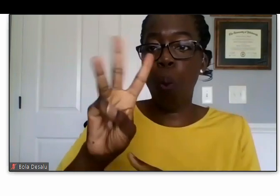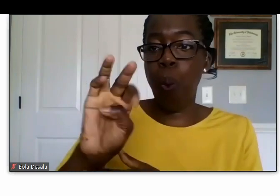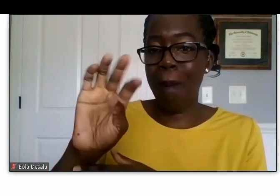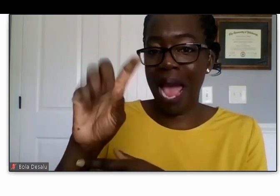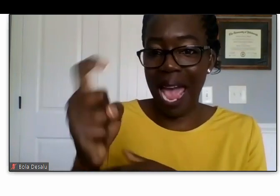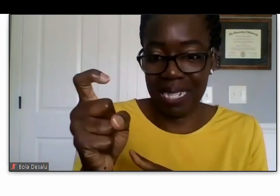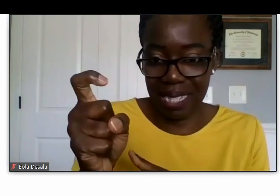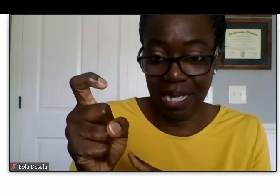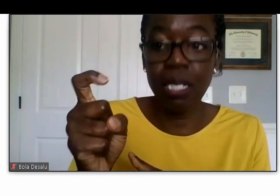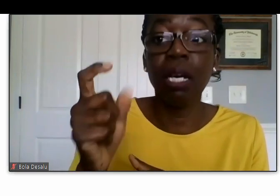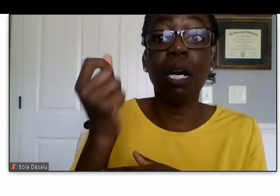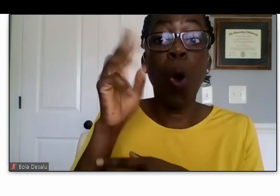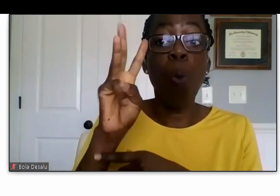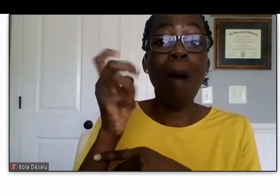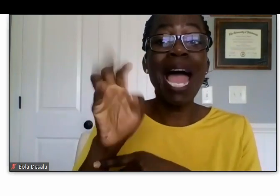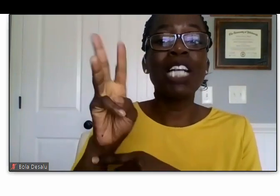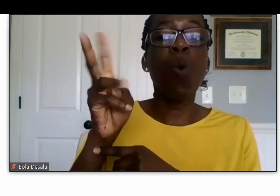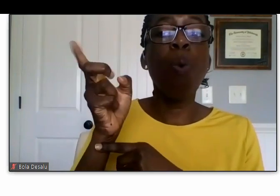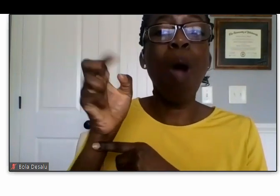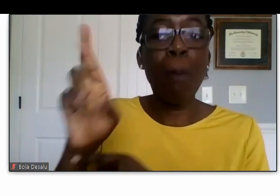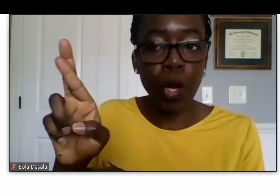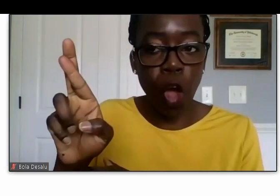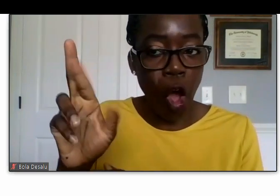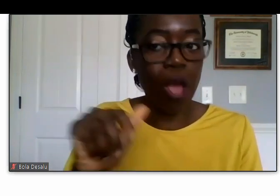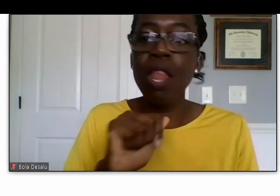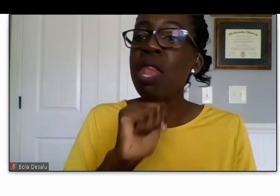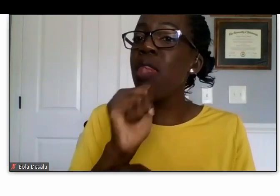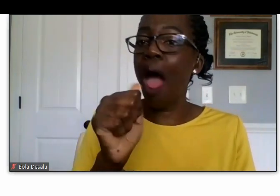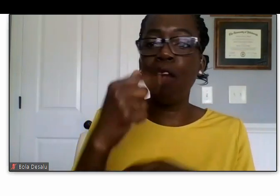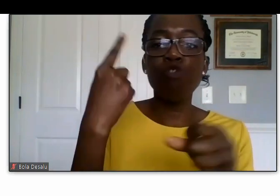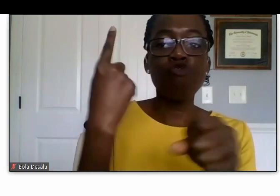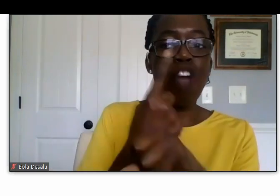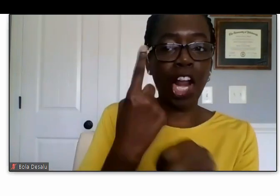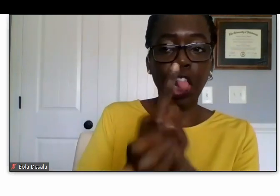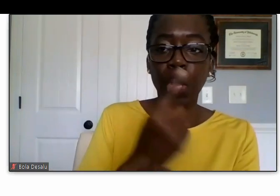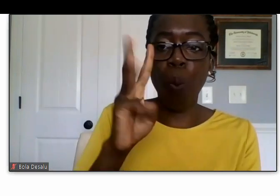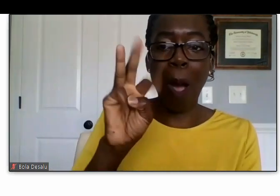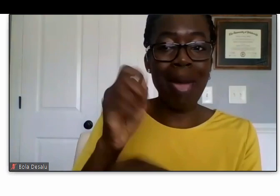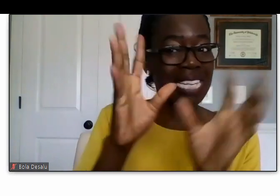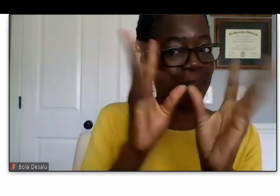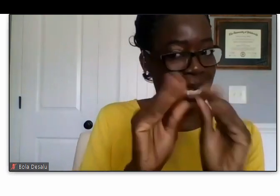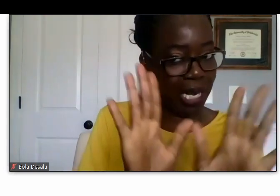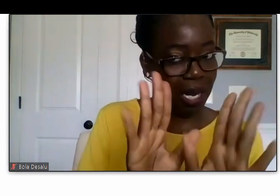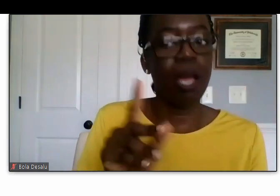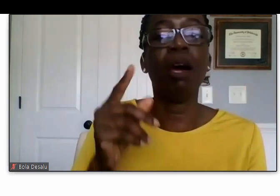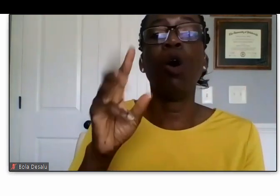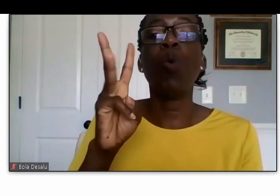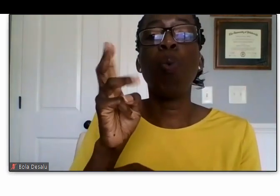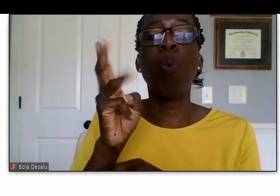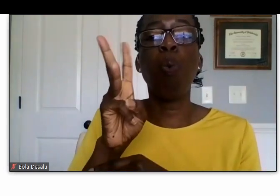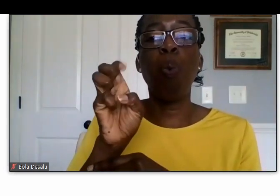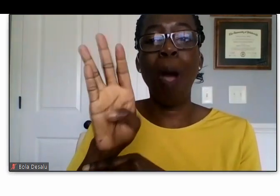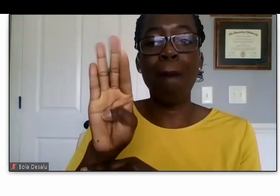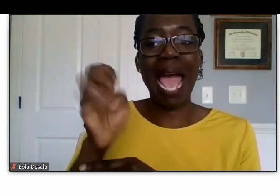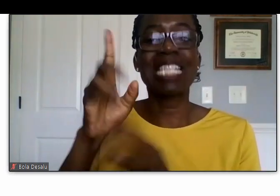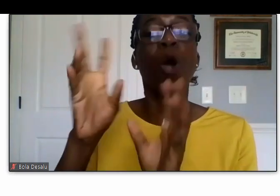by using three popular webinar platforms - WebEx, Adobe Connect